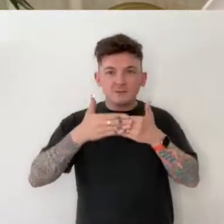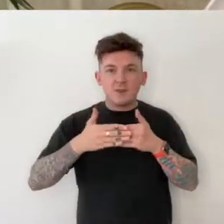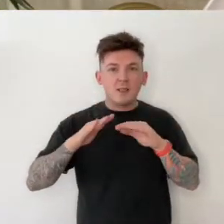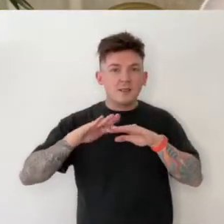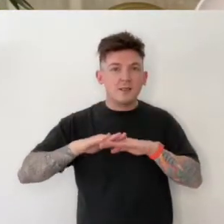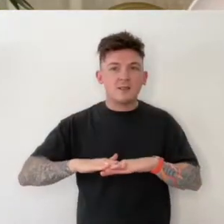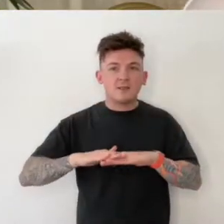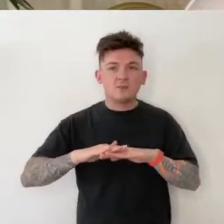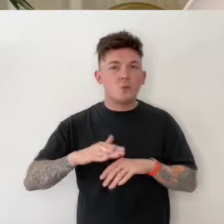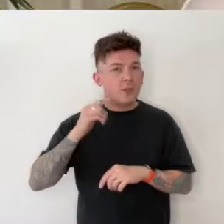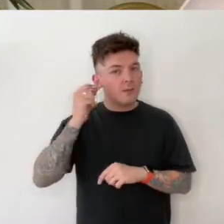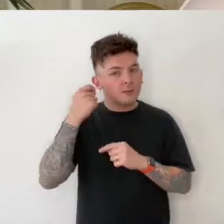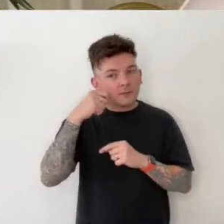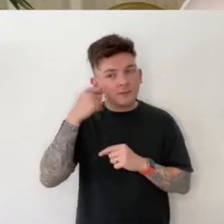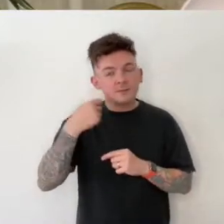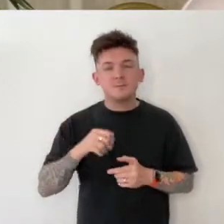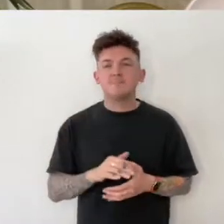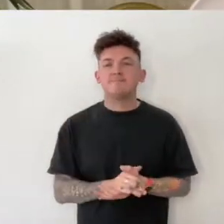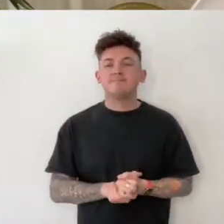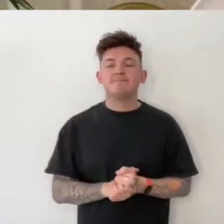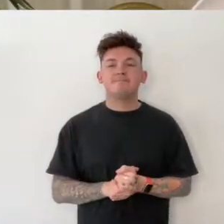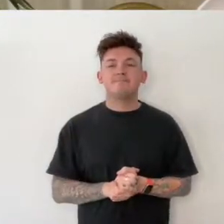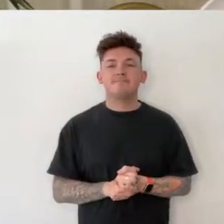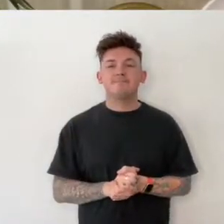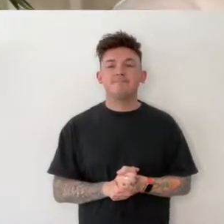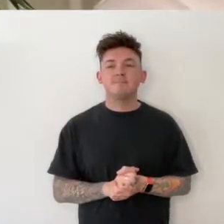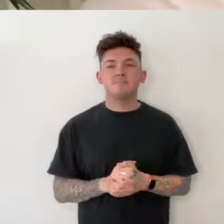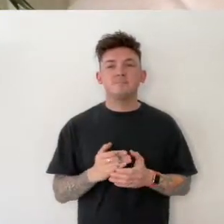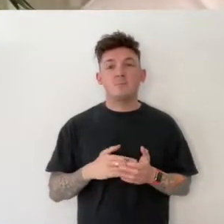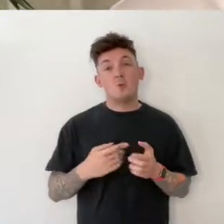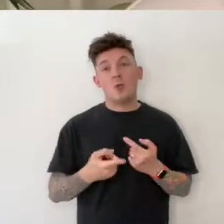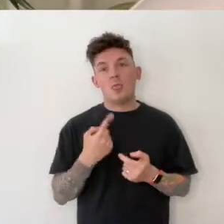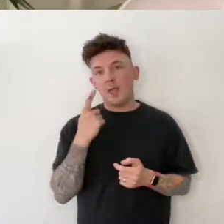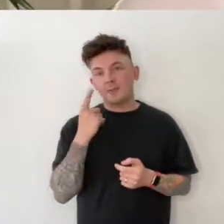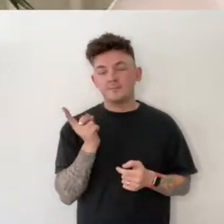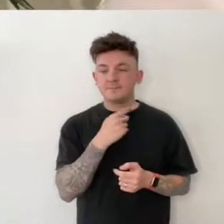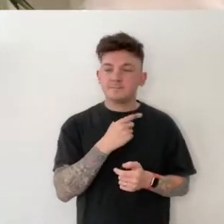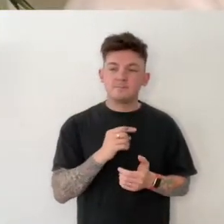brush it on, that works quite nicely. i'll do the other eye, you could in your case Rita